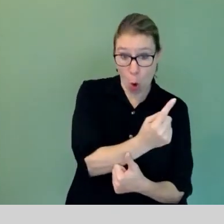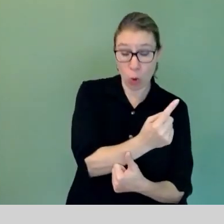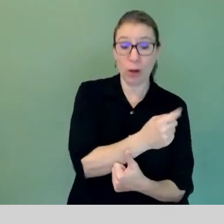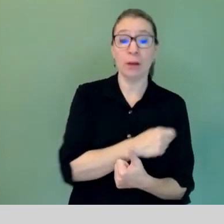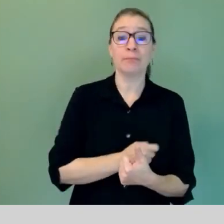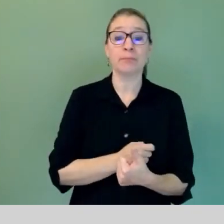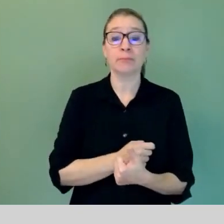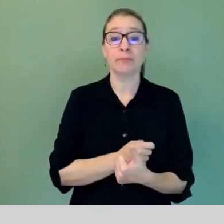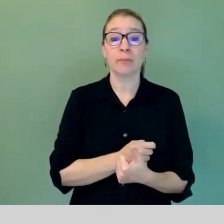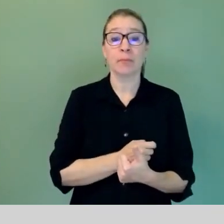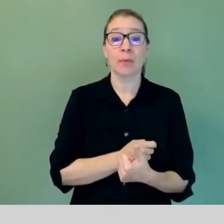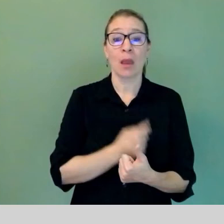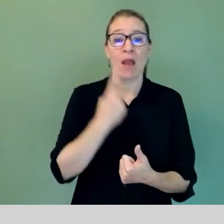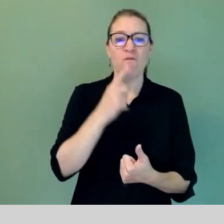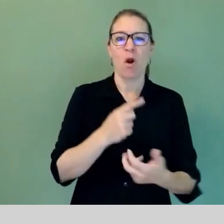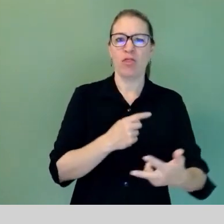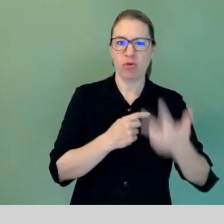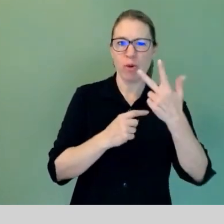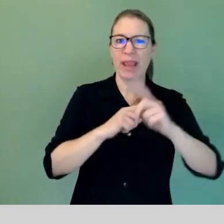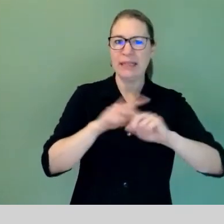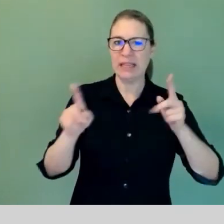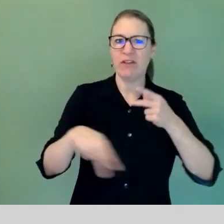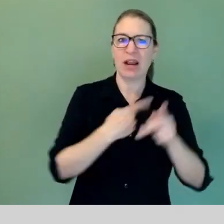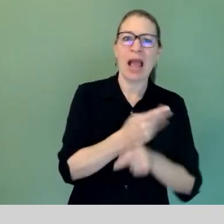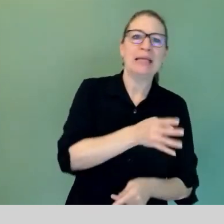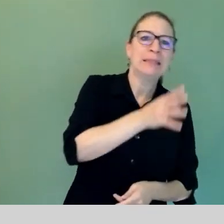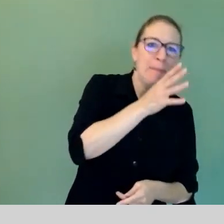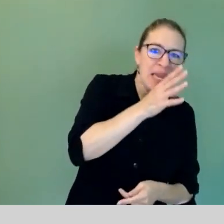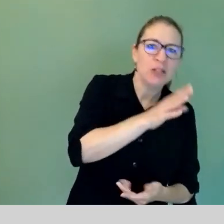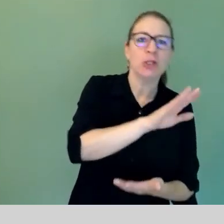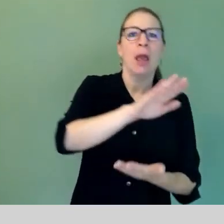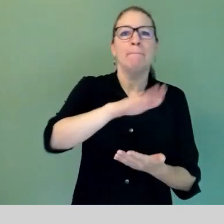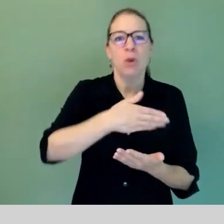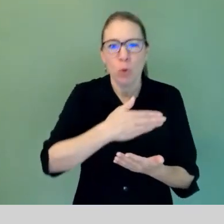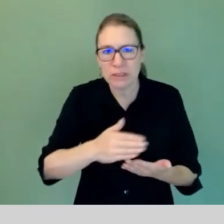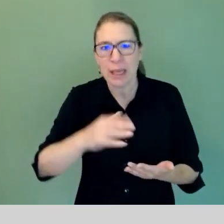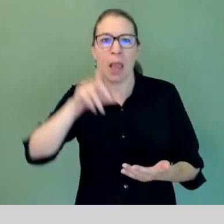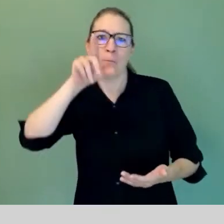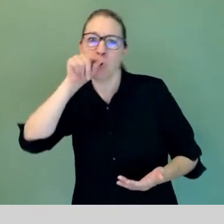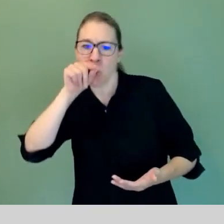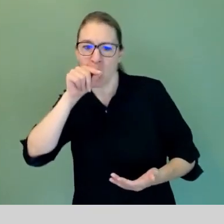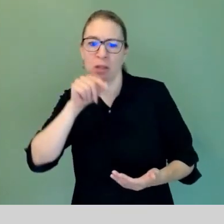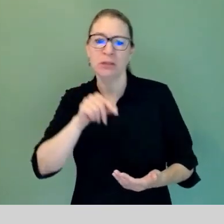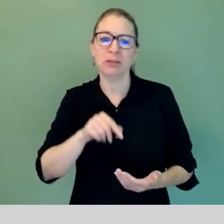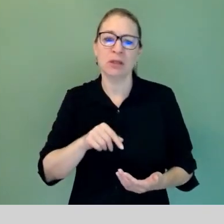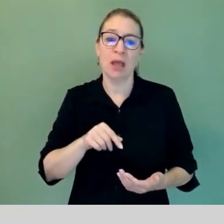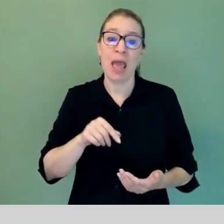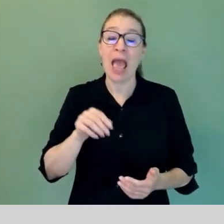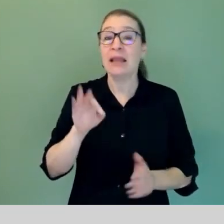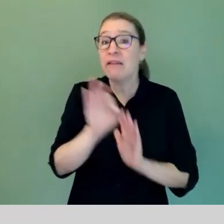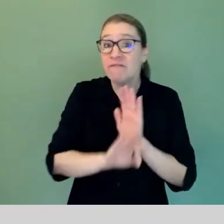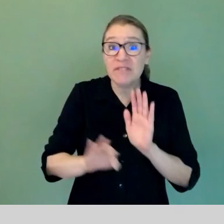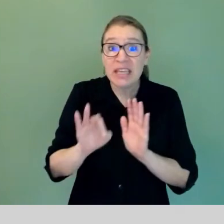for the three different classes for a sample signal. And we see, okay, the features definitely are, you know,